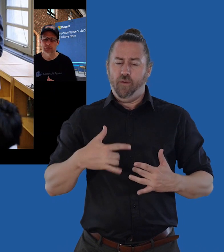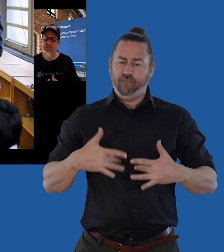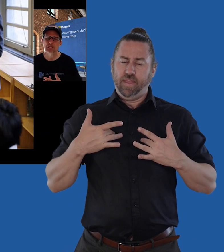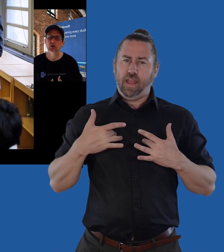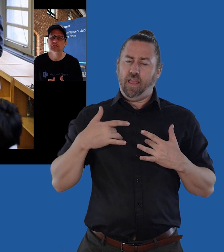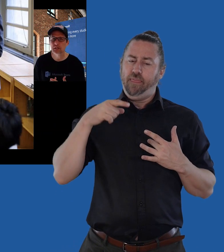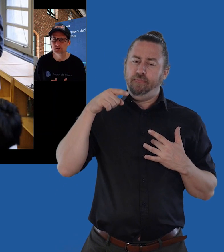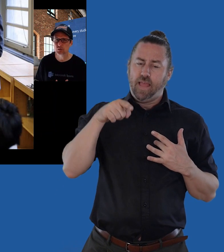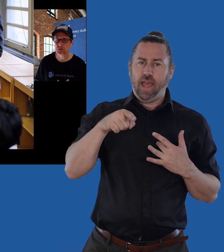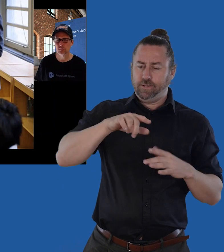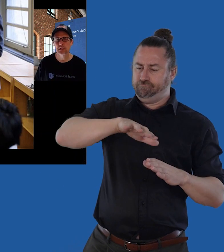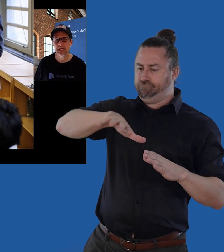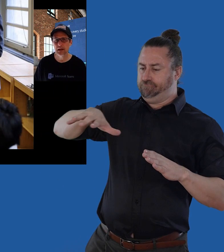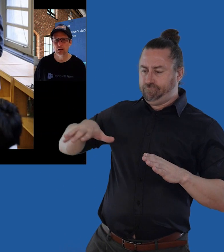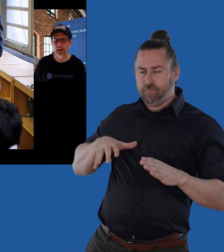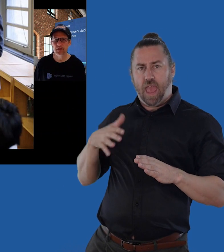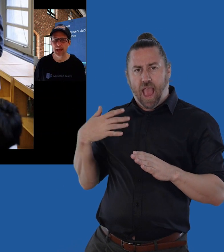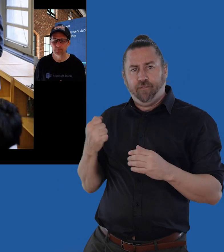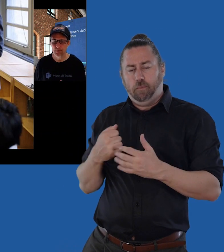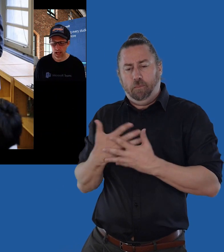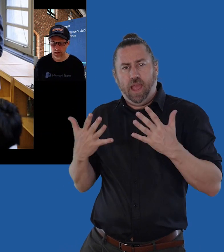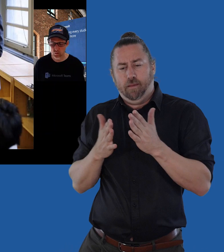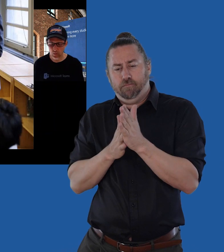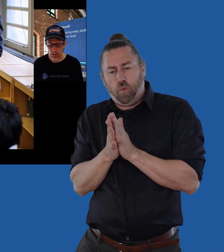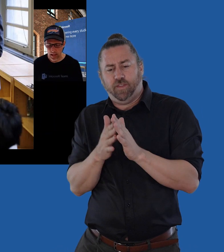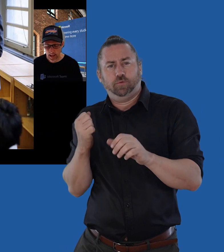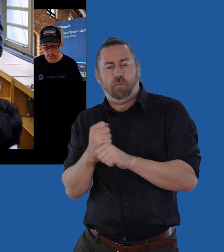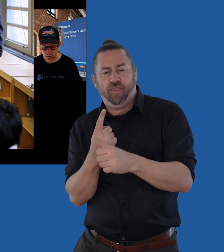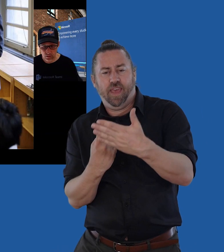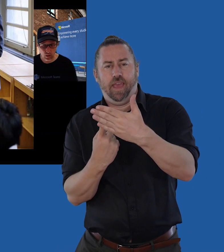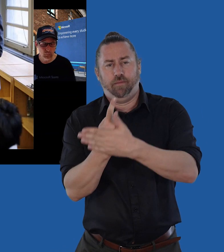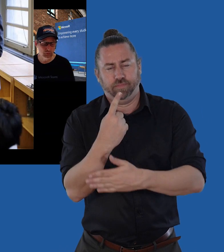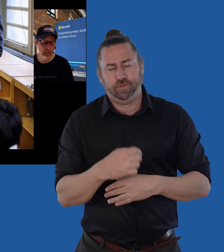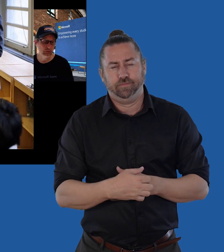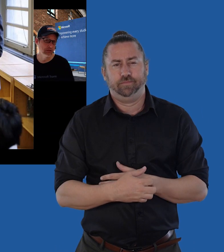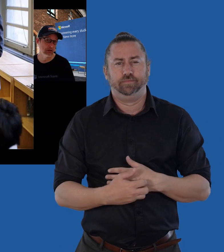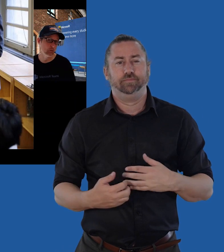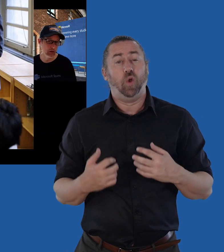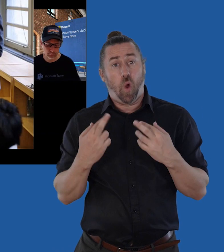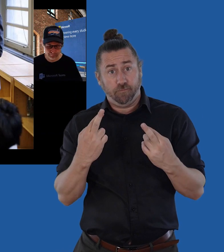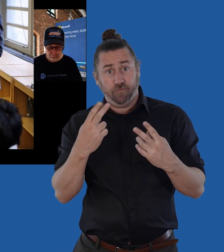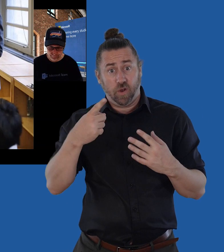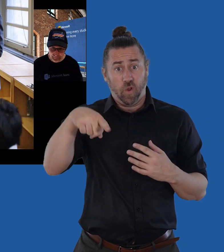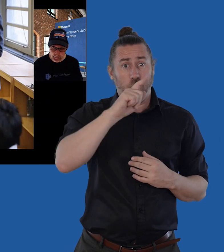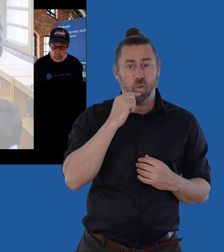but there's a lot of individuals that really care about that as well. And, you know, hopefully, you'll think I'm one of them.